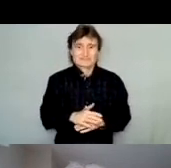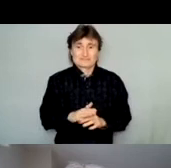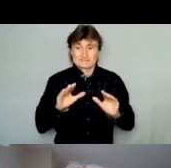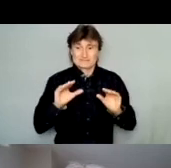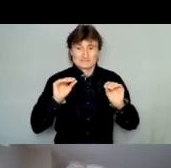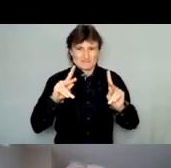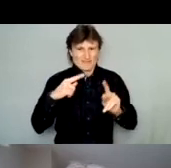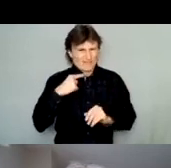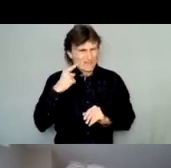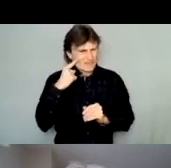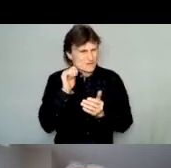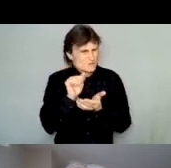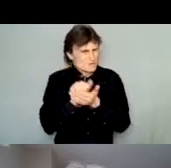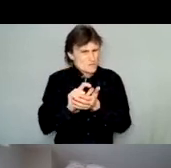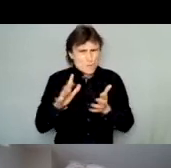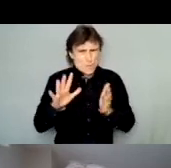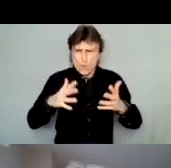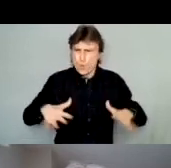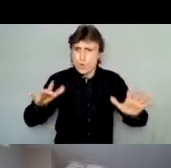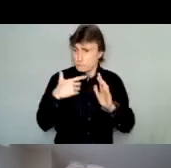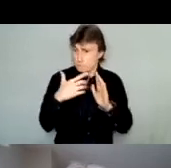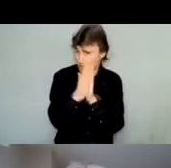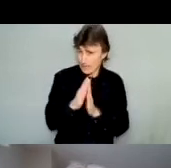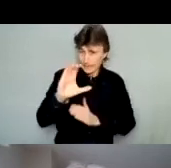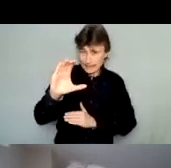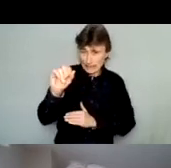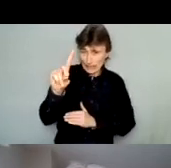I'm just going to ask my CADA teammates who are on the call today.